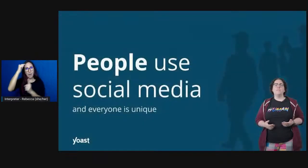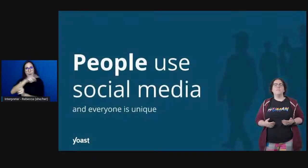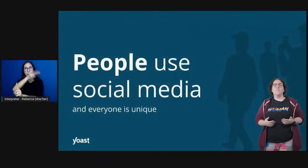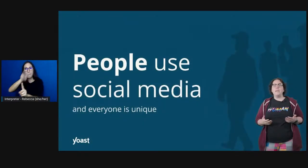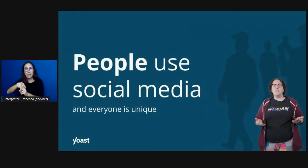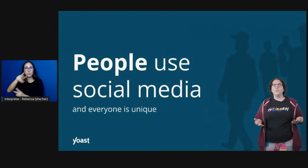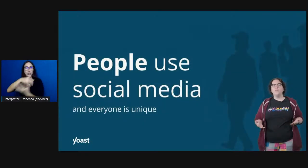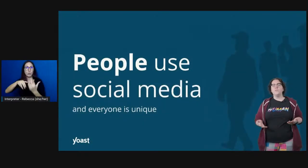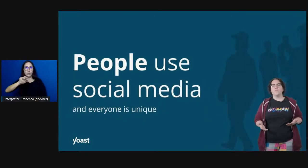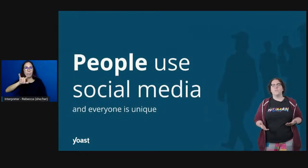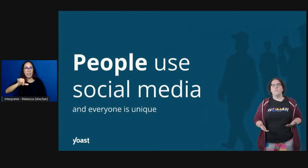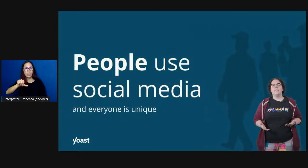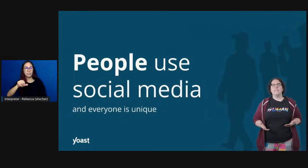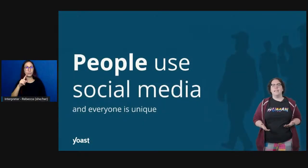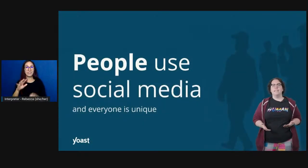to this than I can cover Interpace talk .